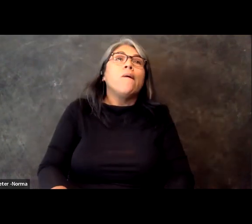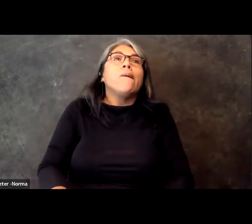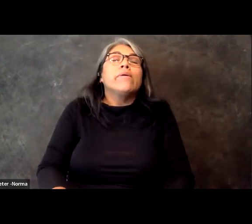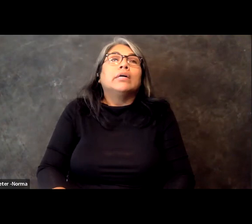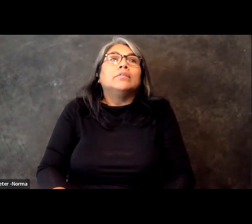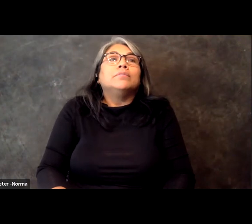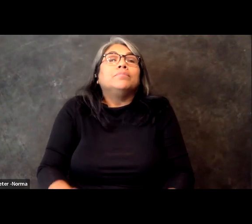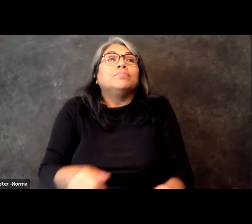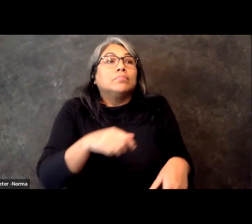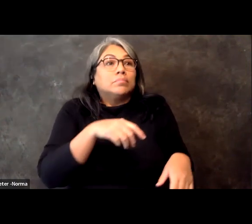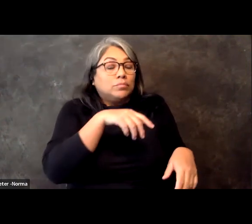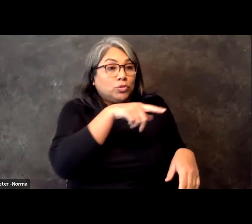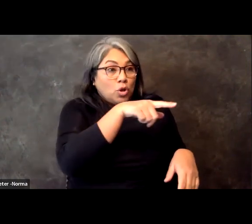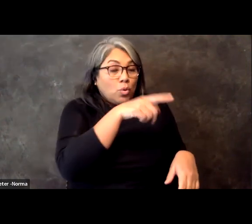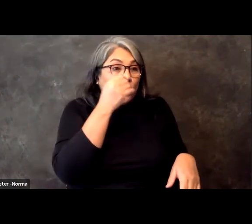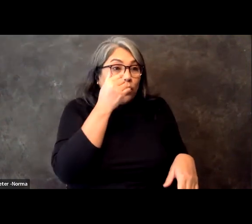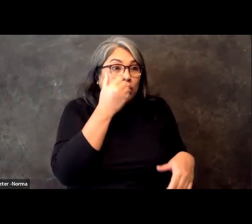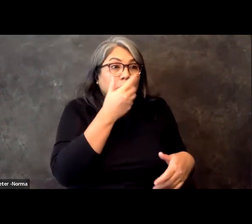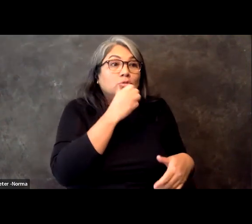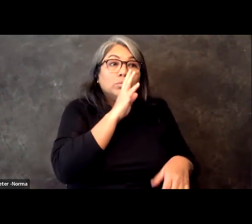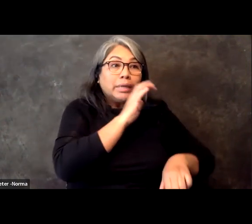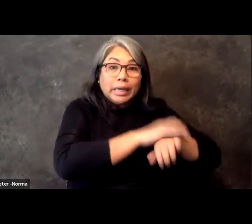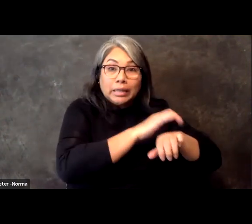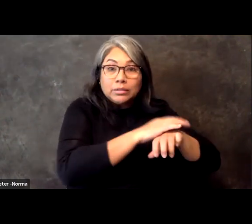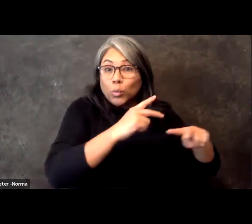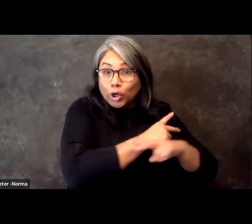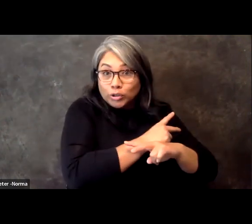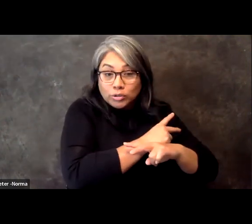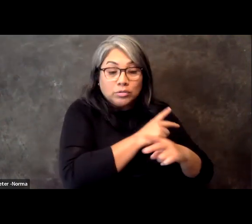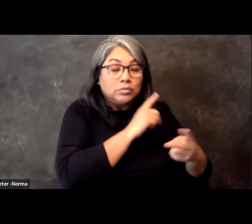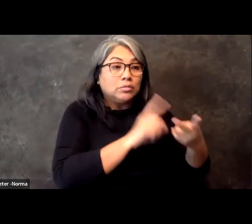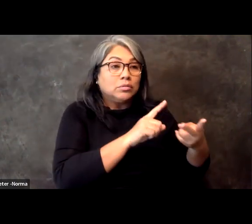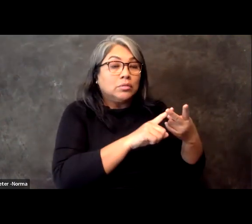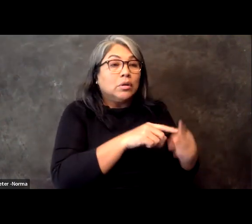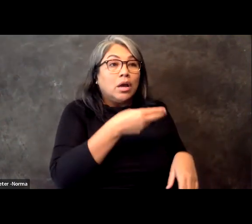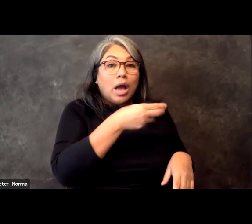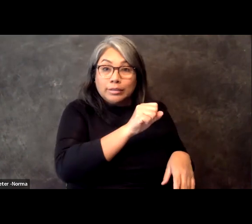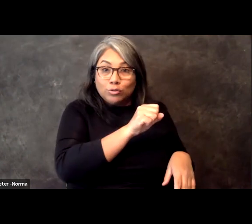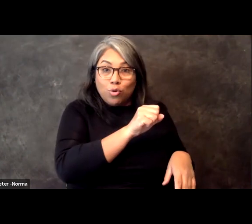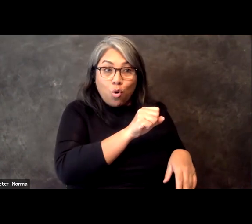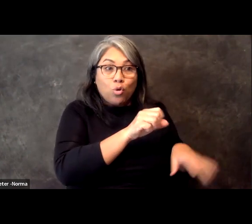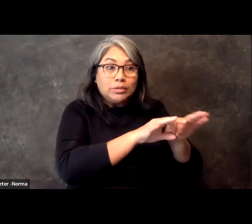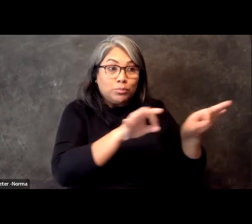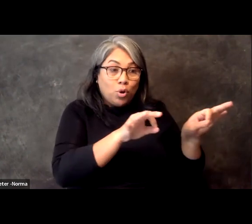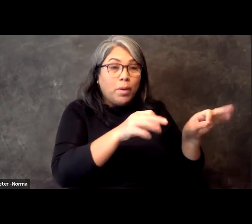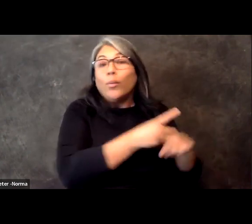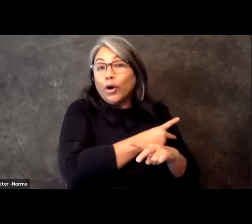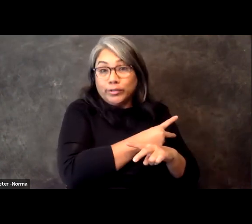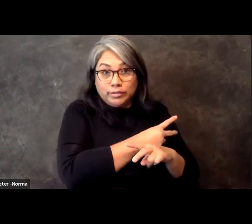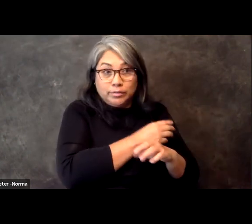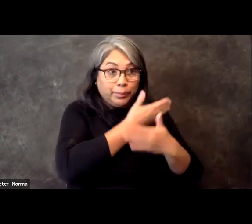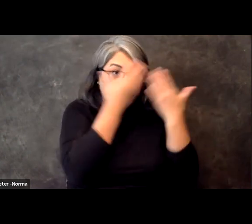increases. If you don't speak English or have only a high school degree. So that is a very